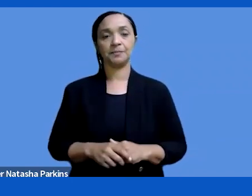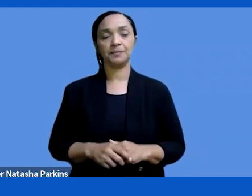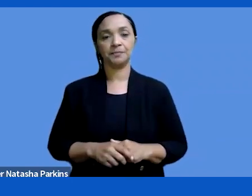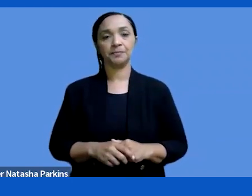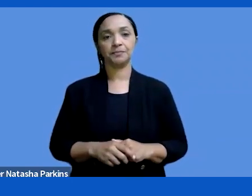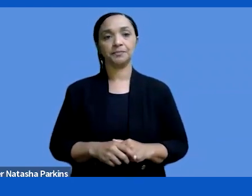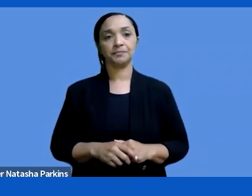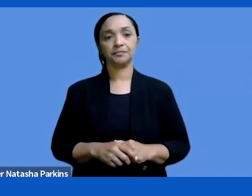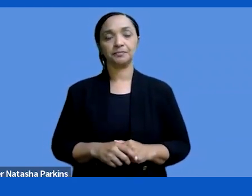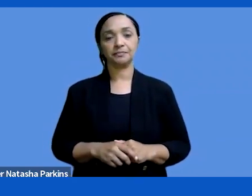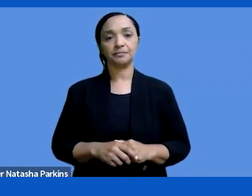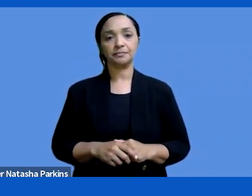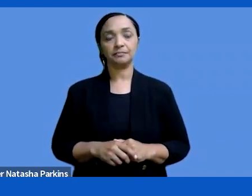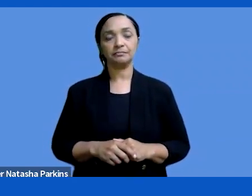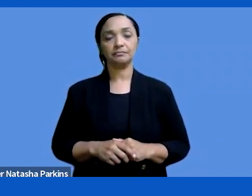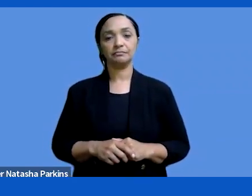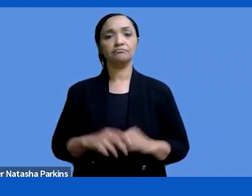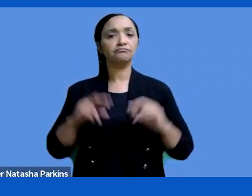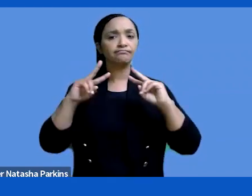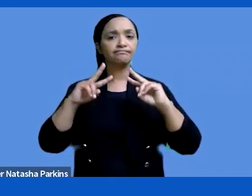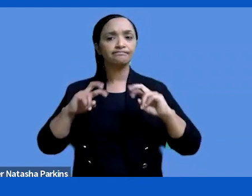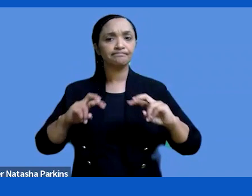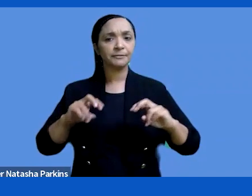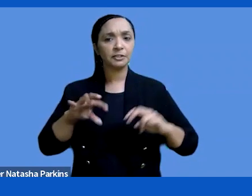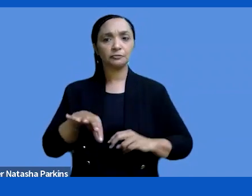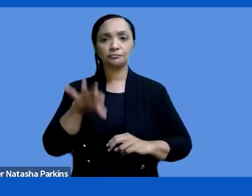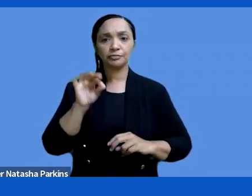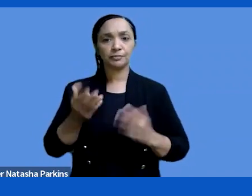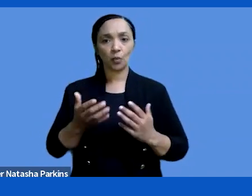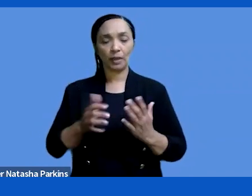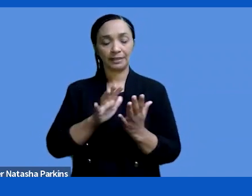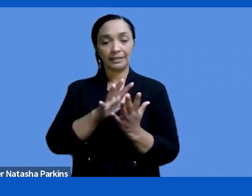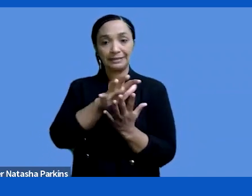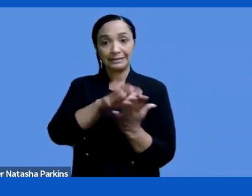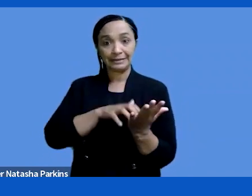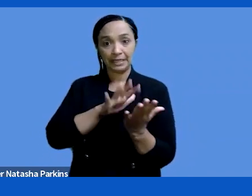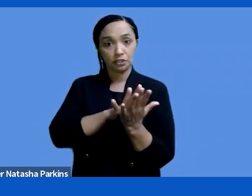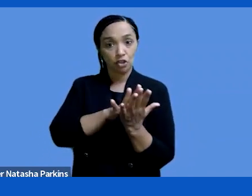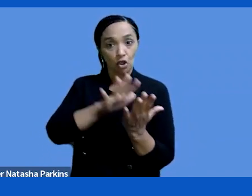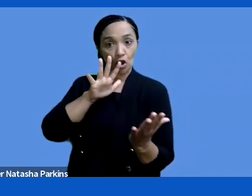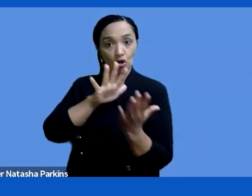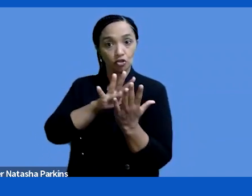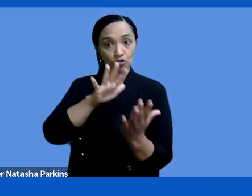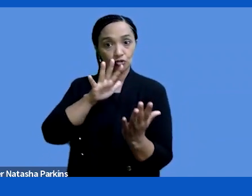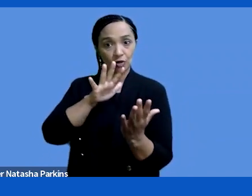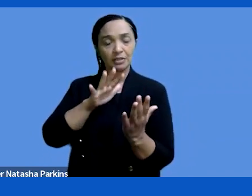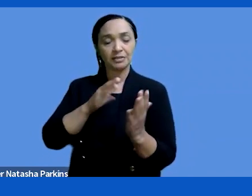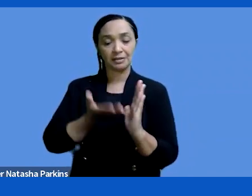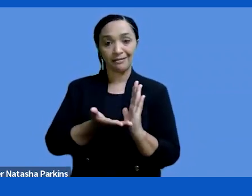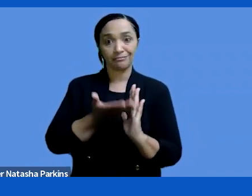They found as well the contrast in how text scored lowest and areas hidden scored highest conformance